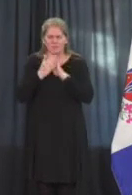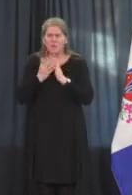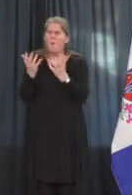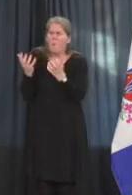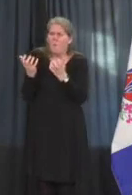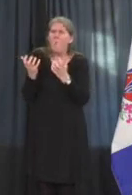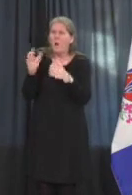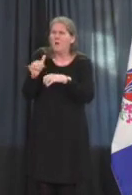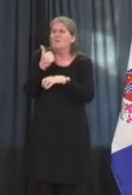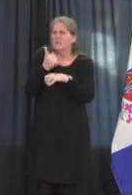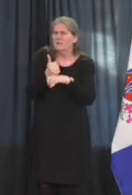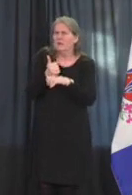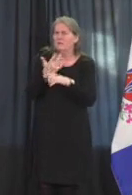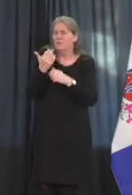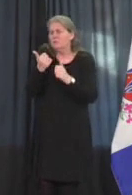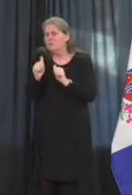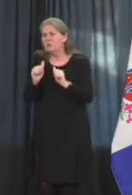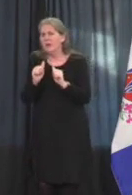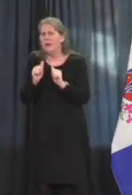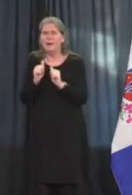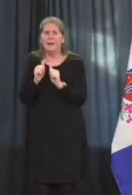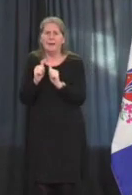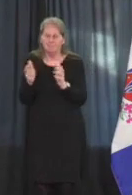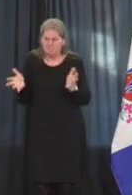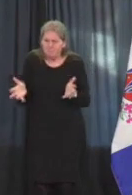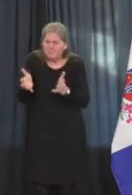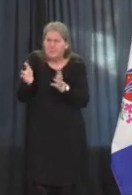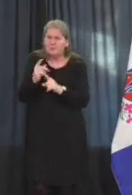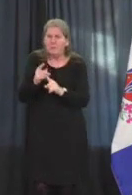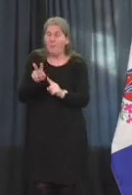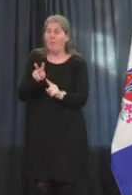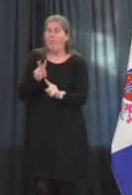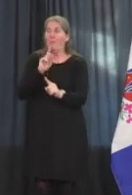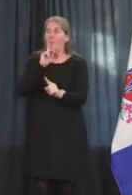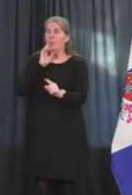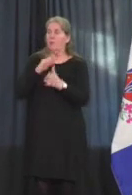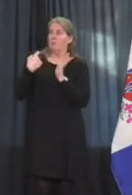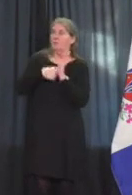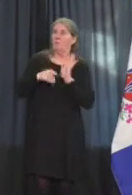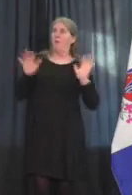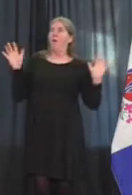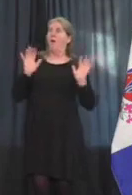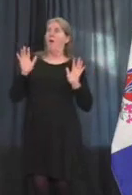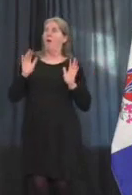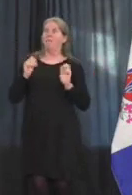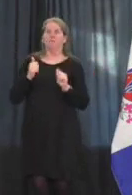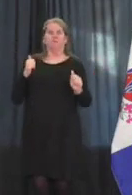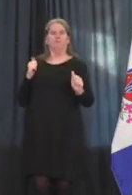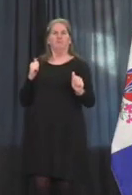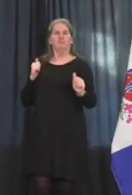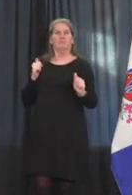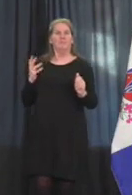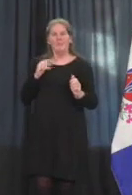MEANS OF TRYING TO ENCOURAGE YUKONERS TO DO THE RIGHT THING. WE HAVE BEEN SEEING IT GENERALLY. THERE'S JUST SOME INSTANCES